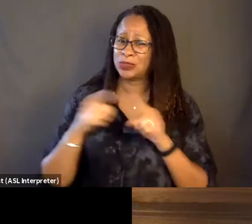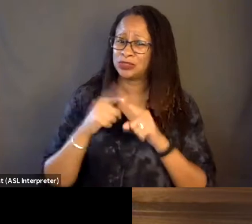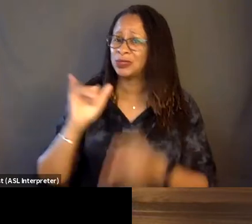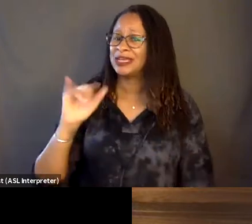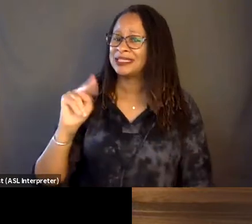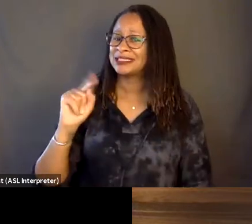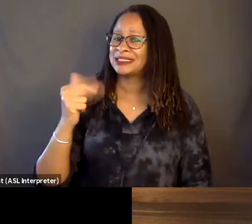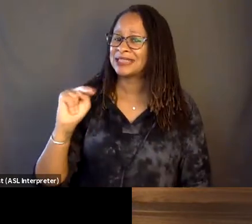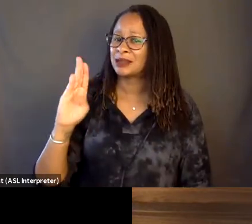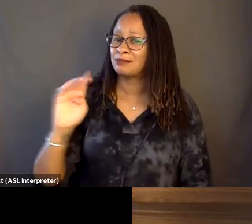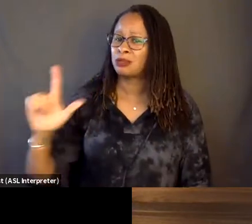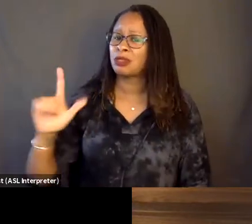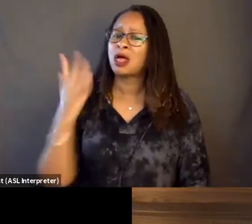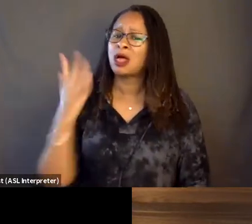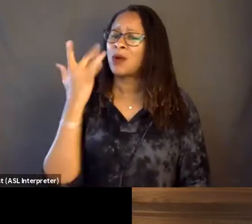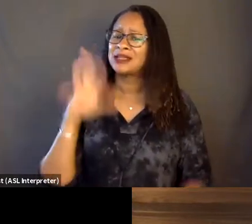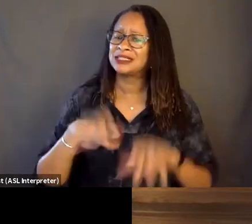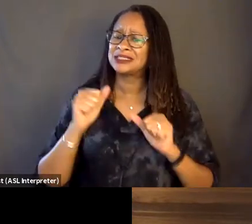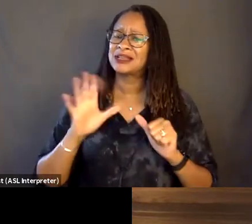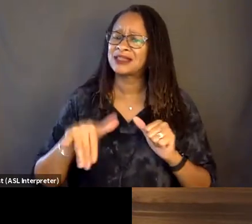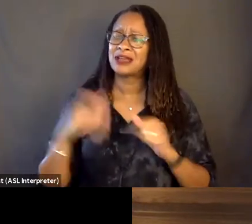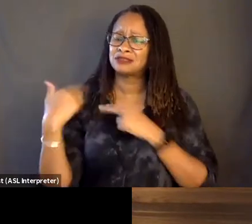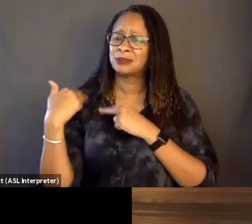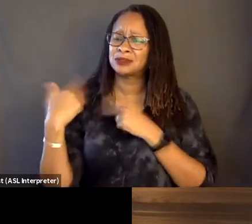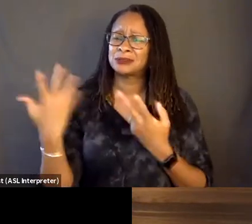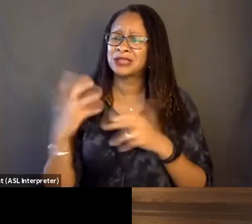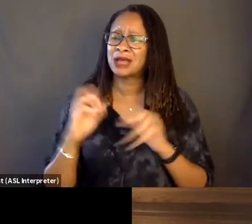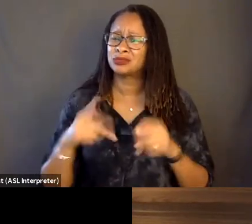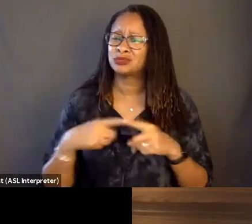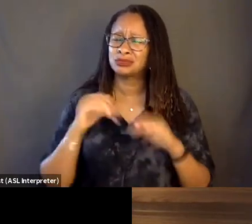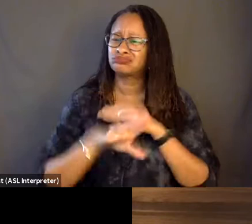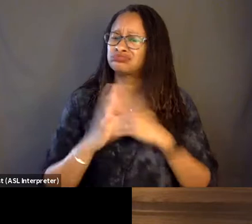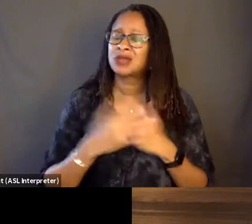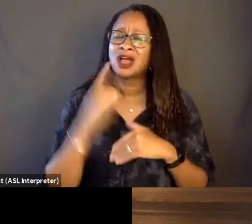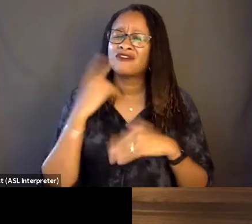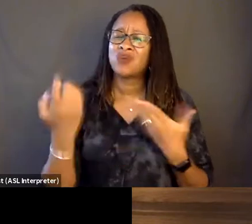Why did he take that chance? There's two things.